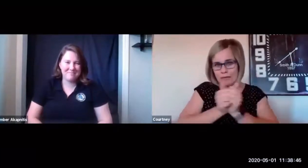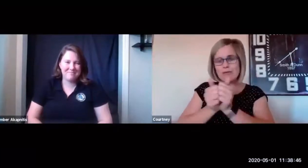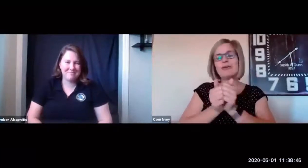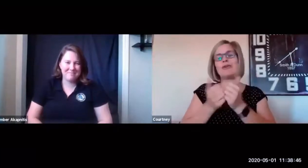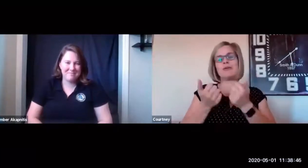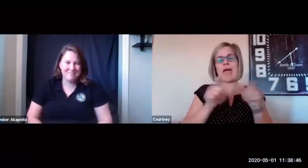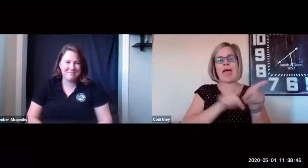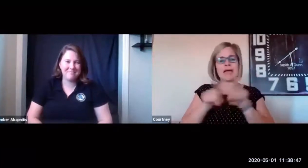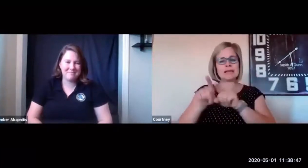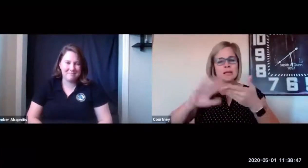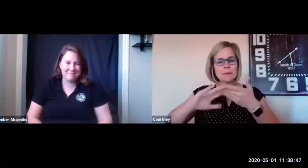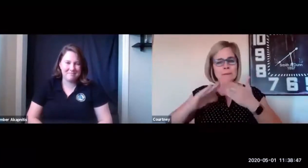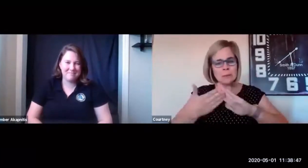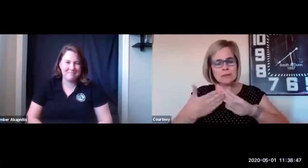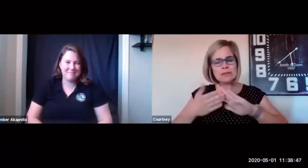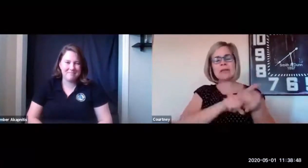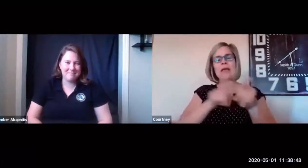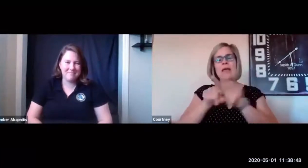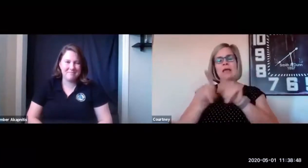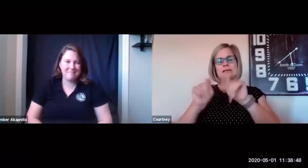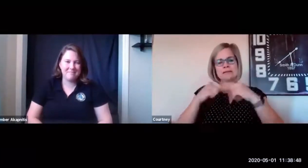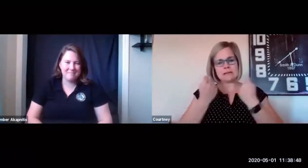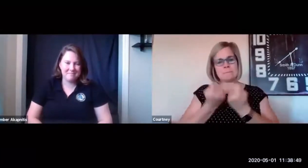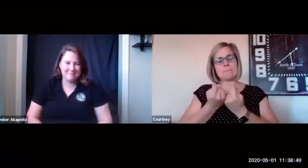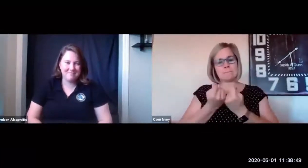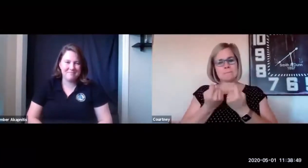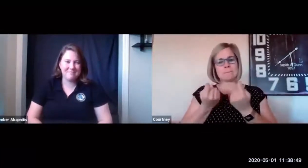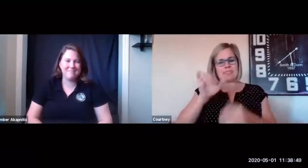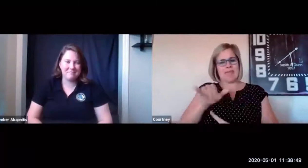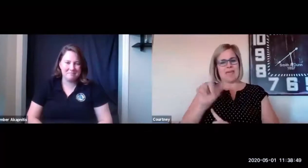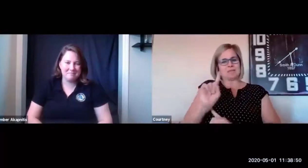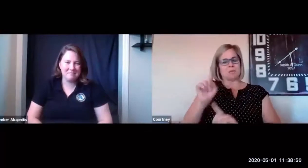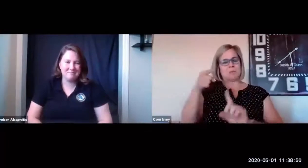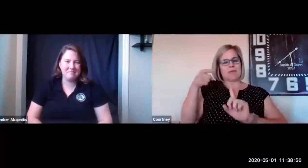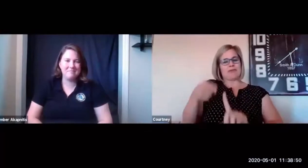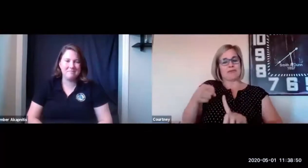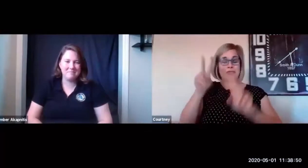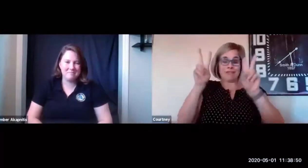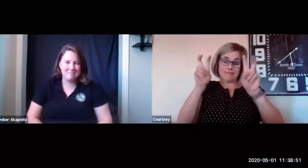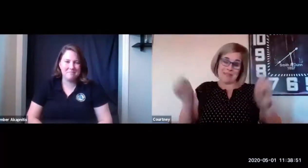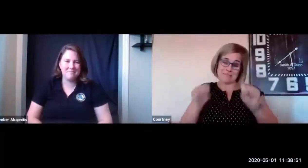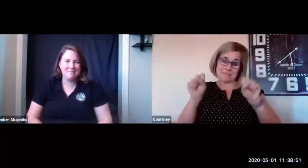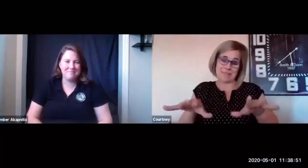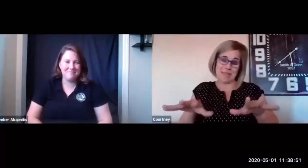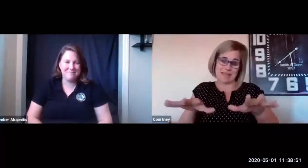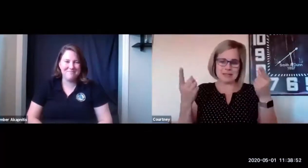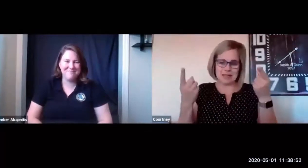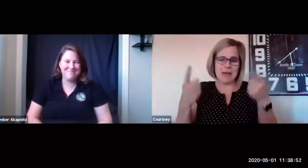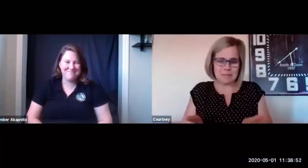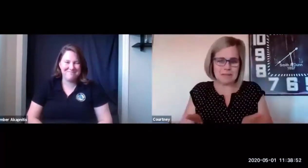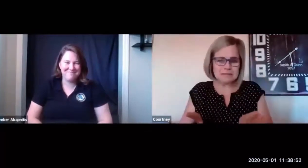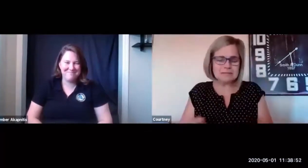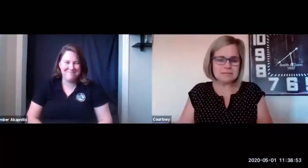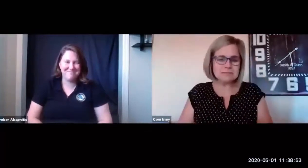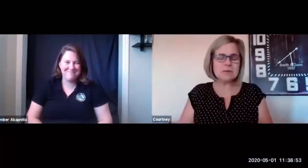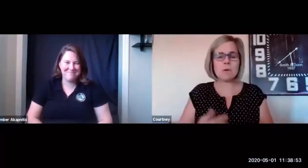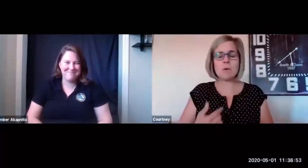but when we work together as a community as a team that is where the magic happens.